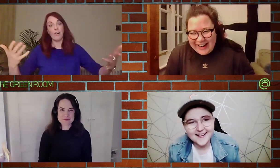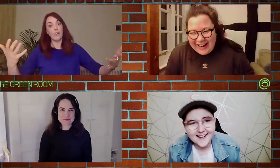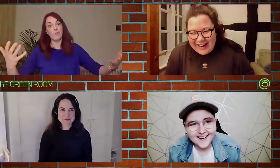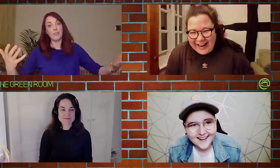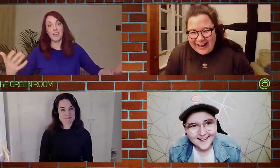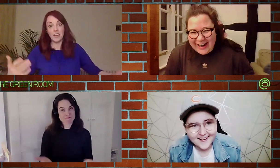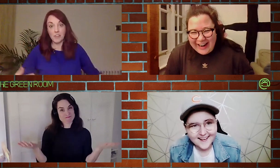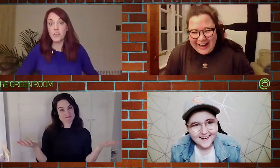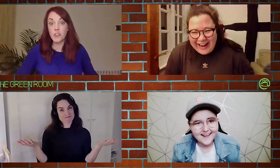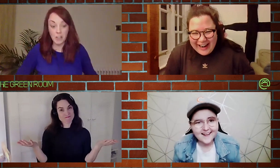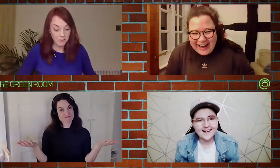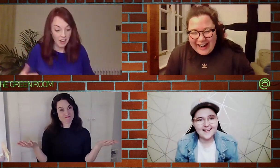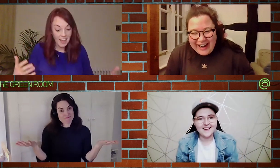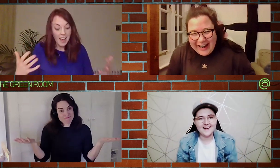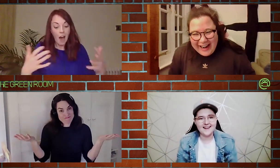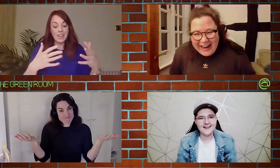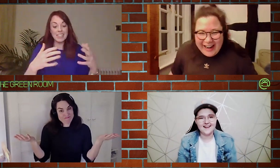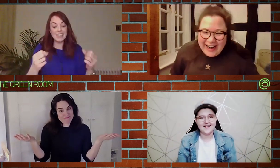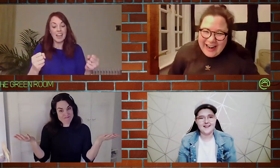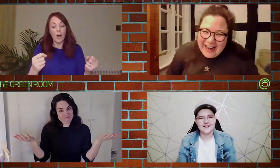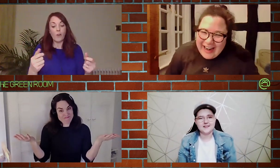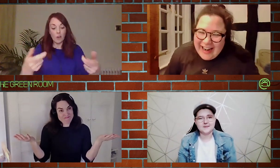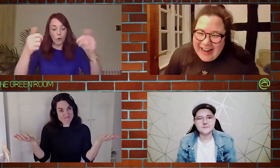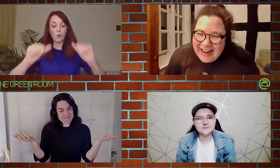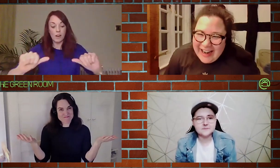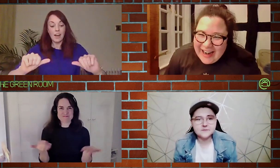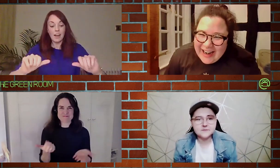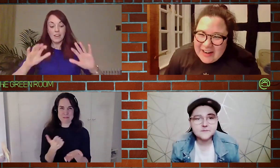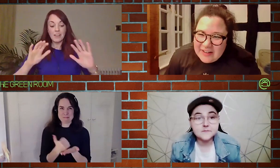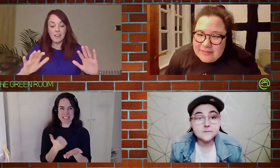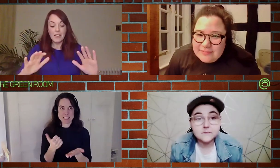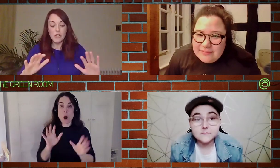Okay good, great, amazing. Okay oooh!